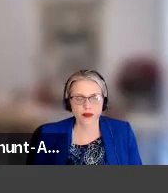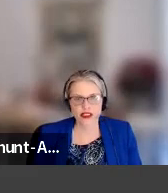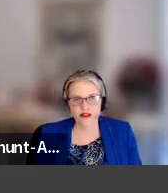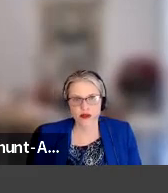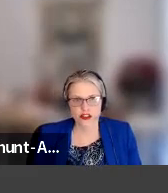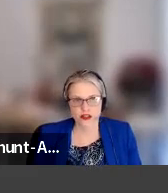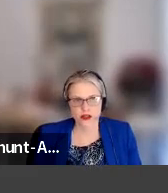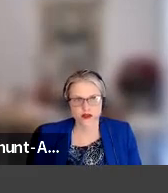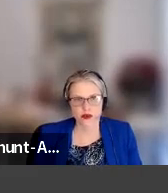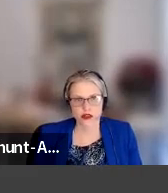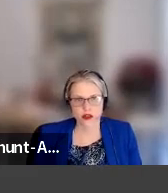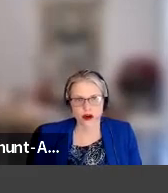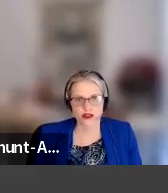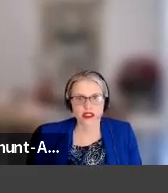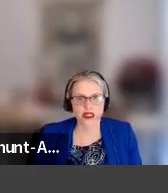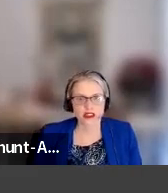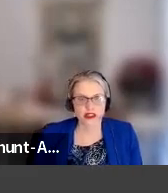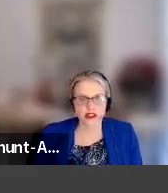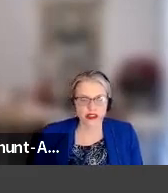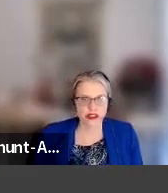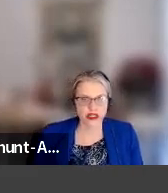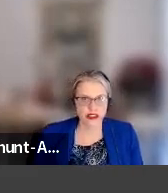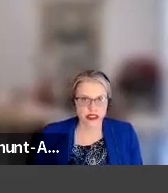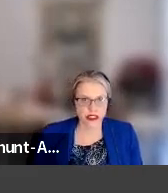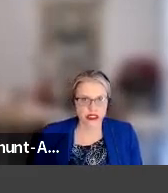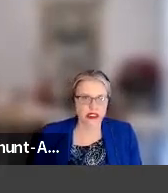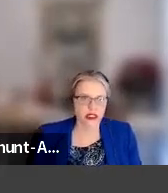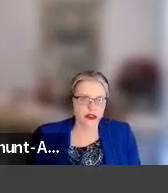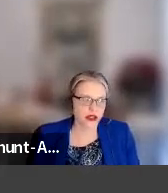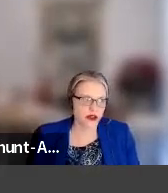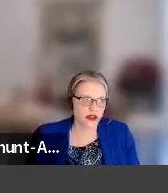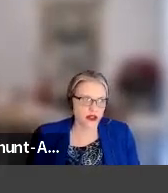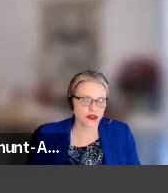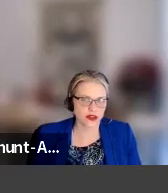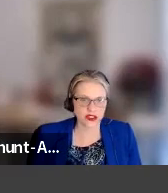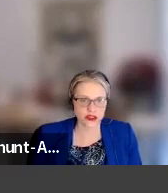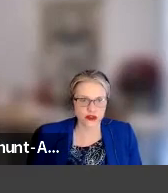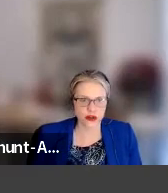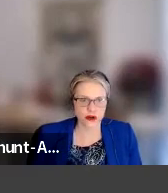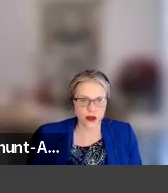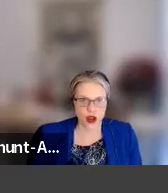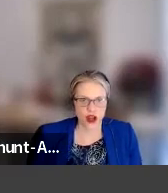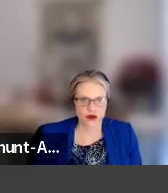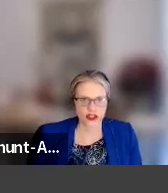The best information for you, if you want to look at prevalence and incidence data and statistics, is I usually go to the Centers for Disease Control.